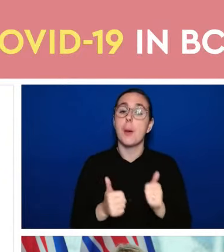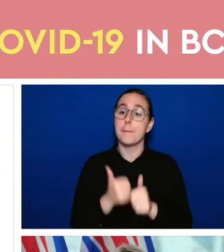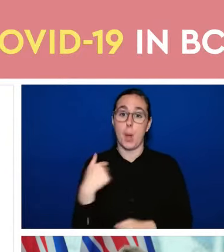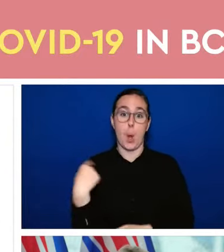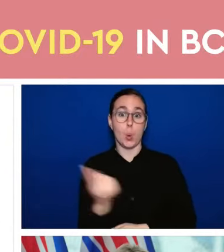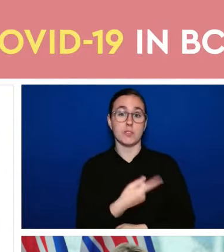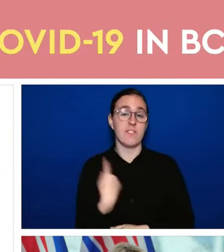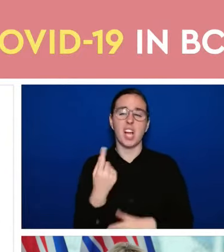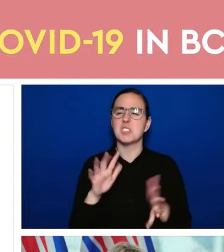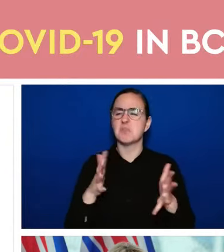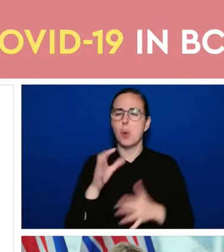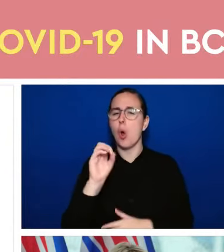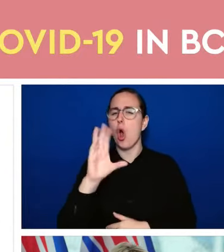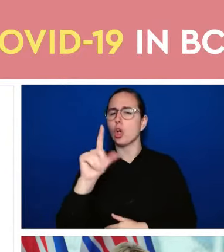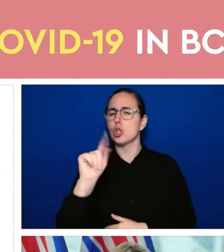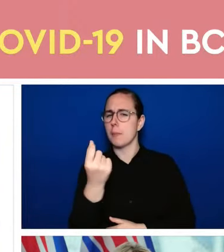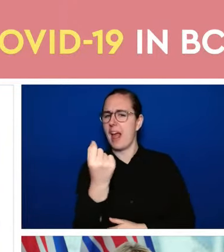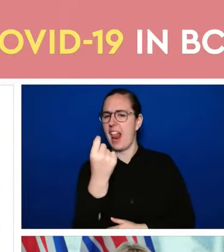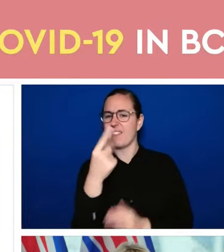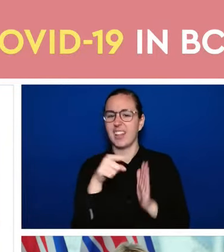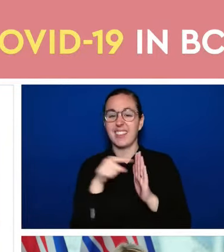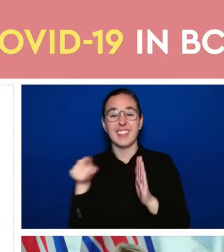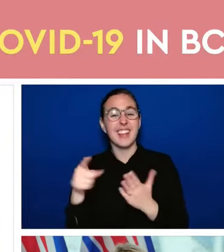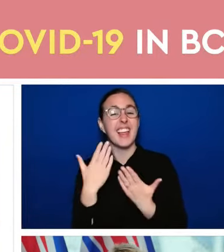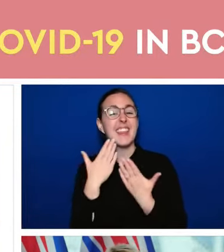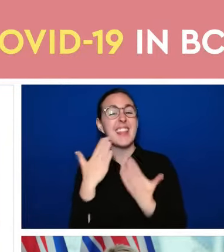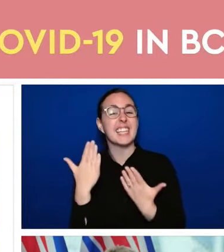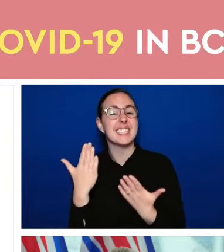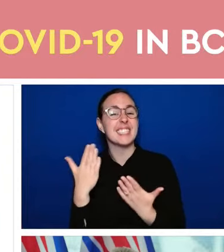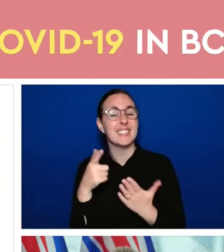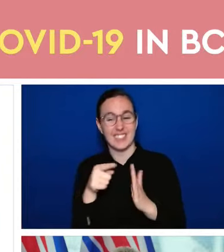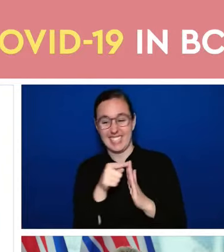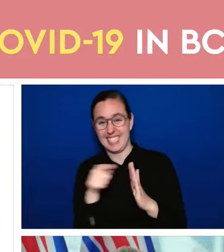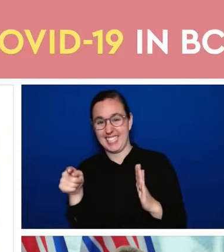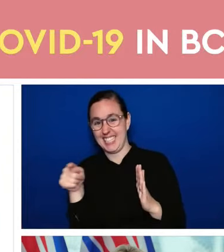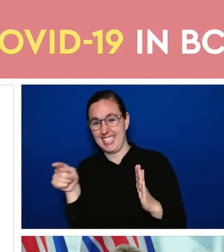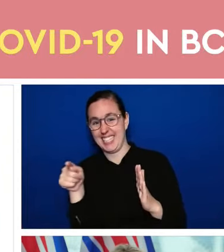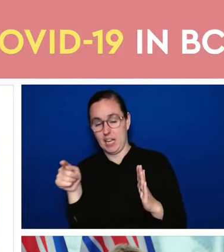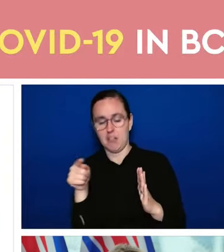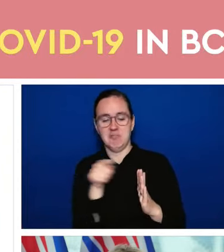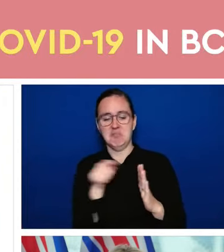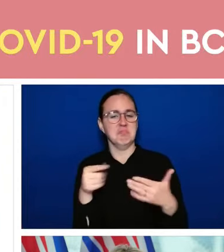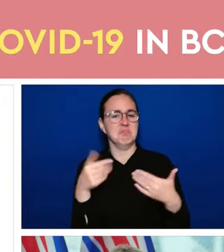started to receive that seems. And we'll be. Moving them out to